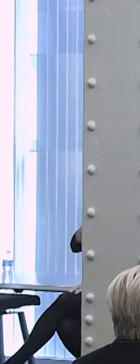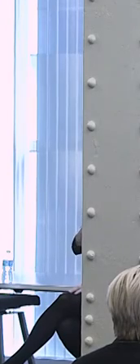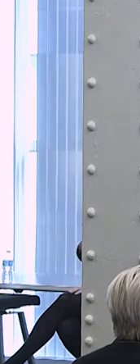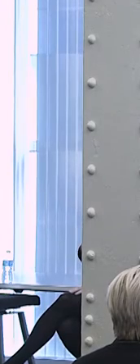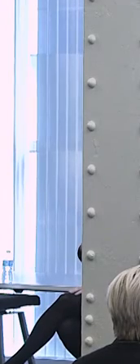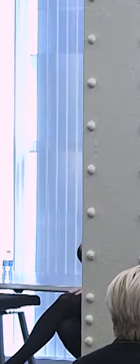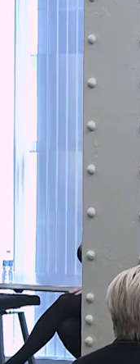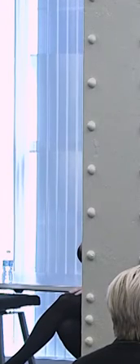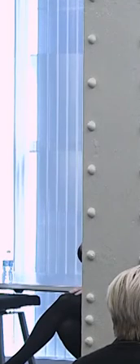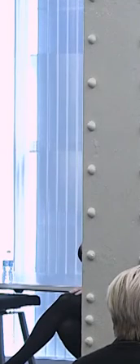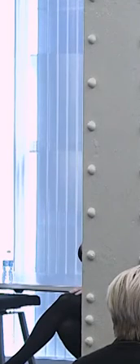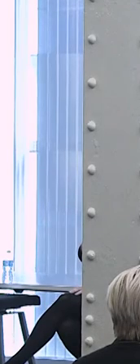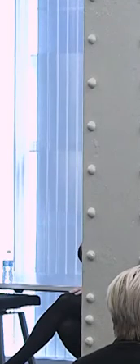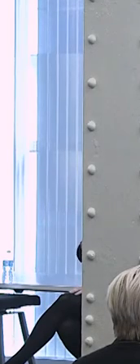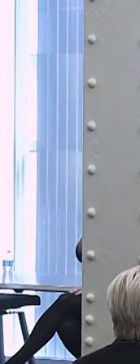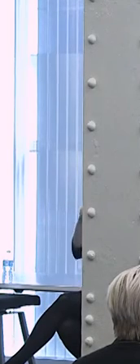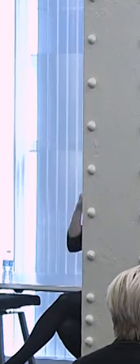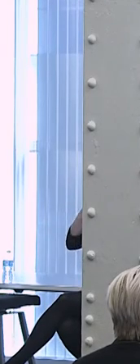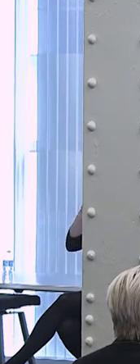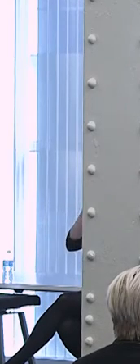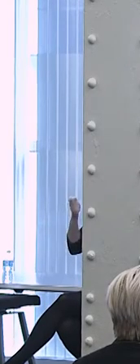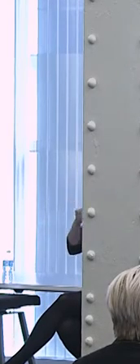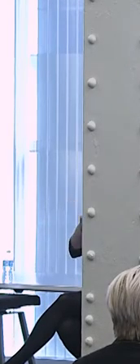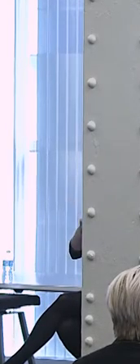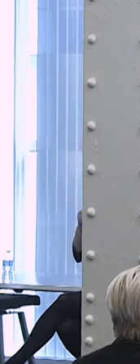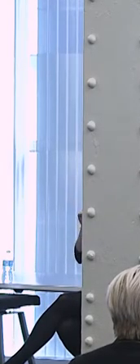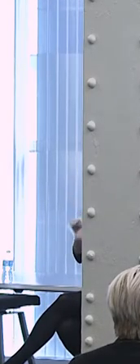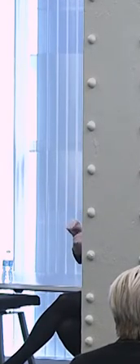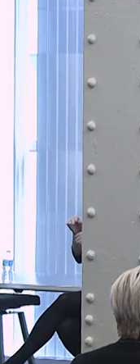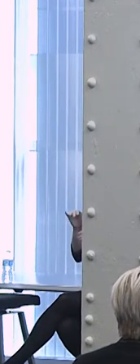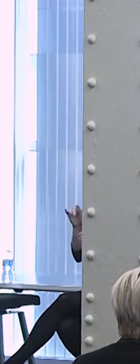Cult reform that is in countries like Korea and China.